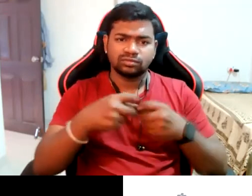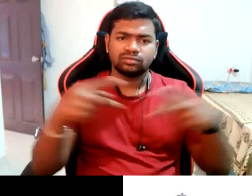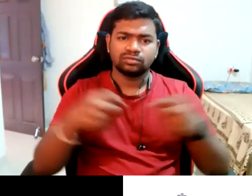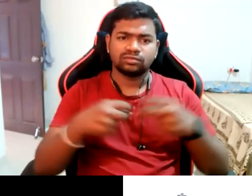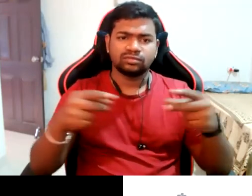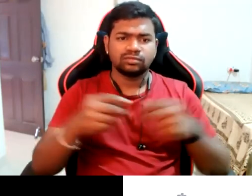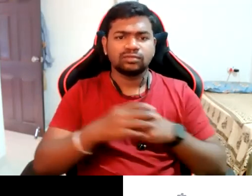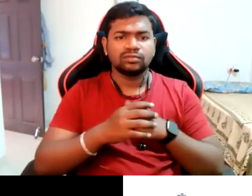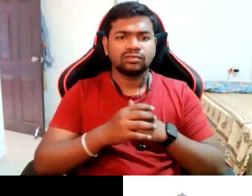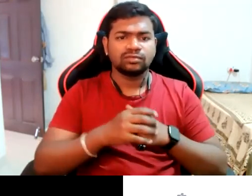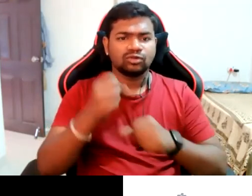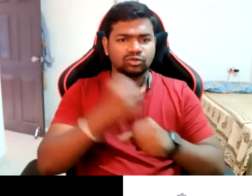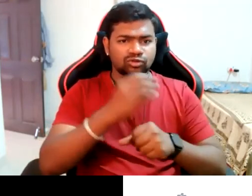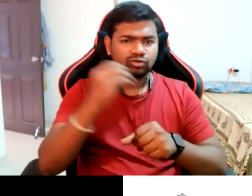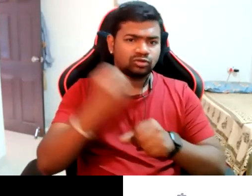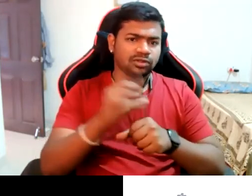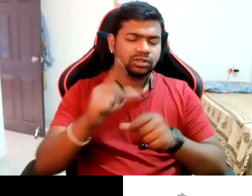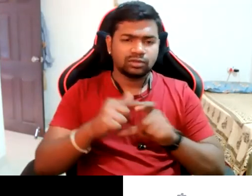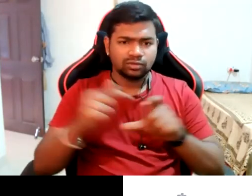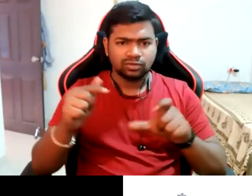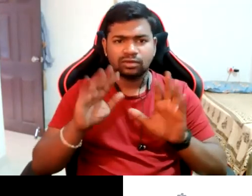none of the Neither google will have transcribed nor otter nor any app is